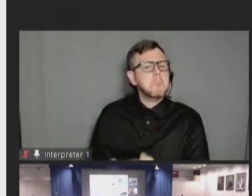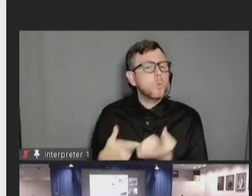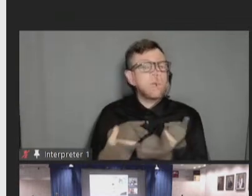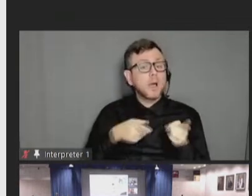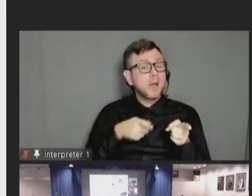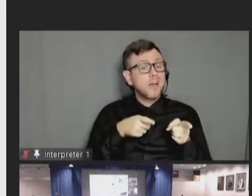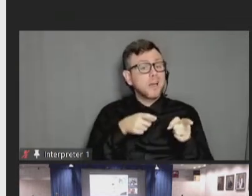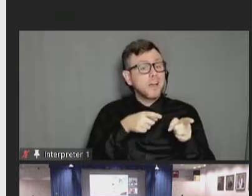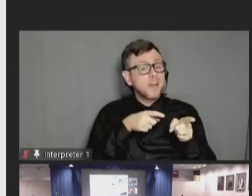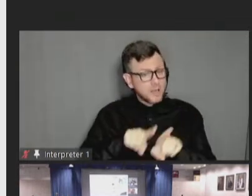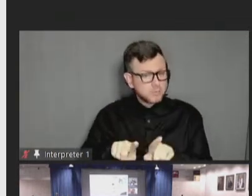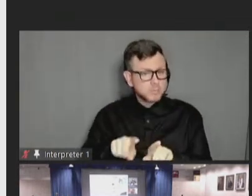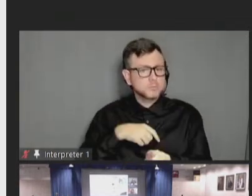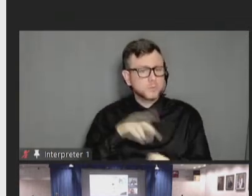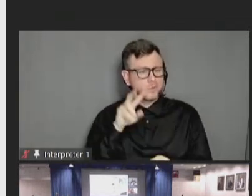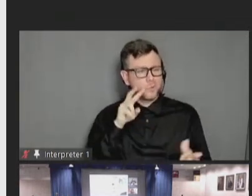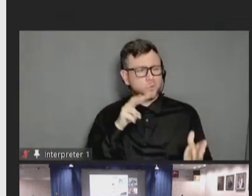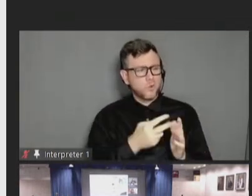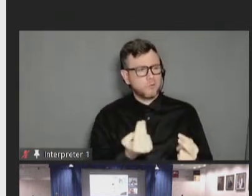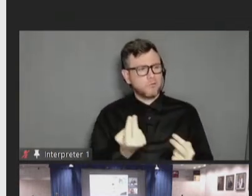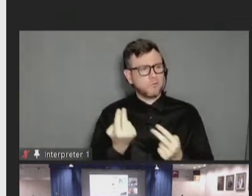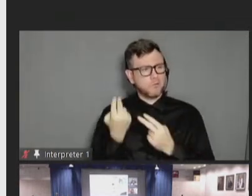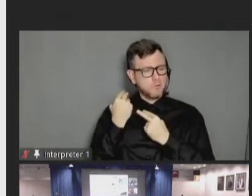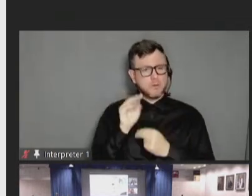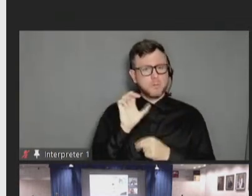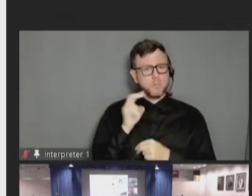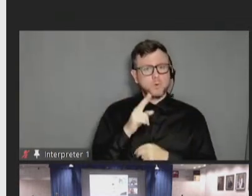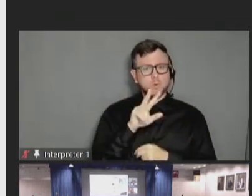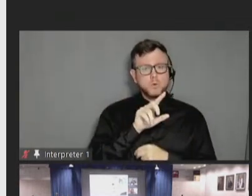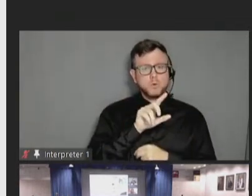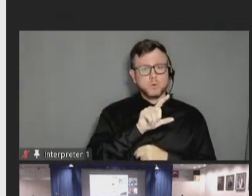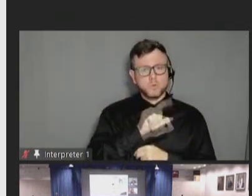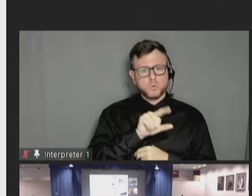we look at March 2020 and we move across the years since that time.